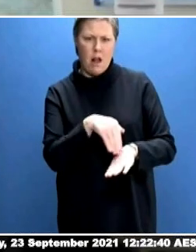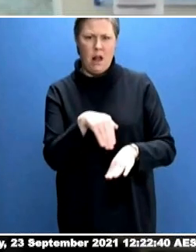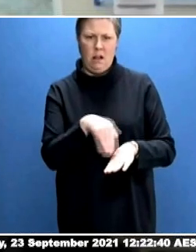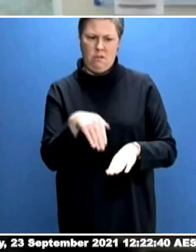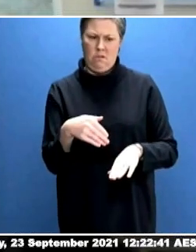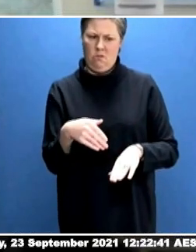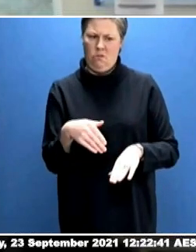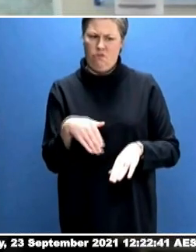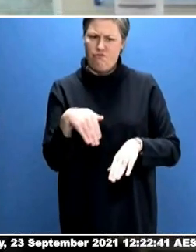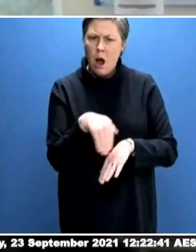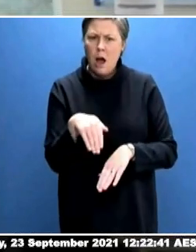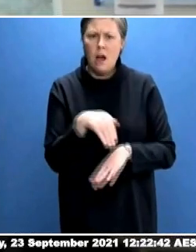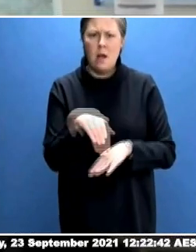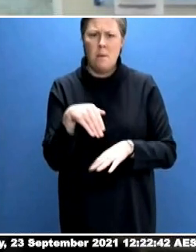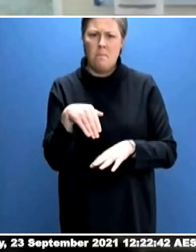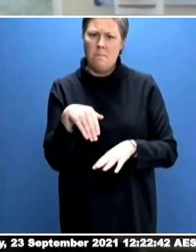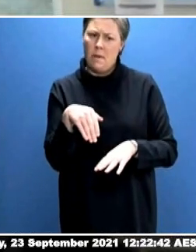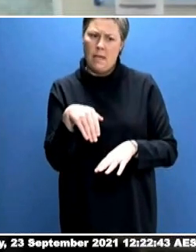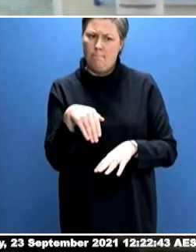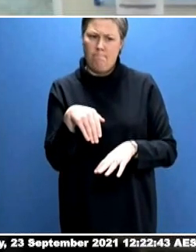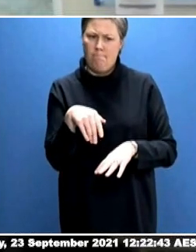to simply be locked up.